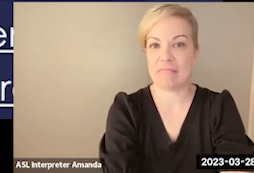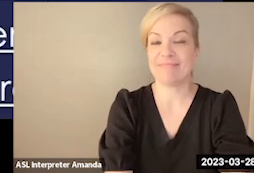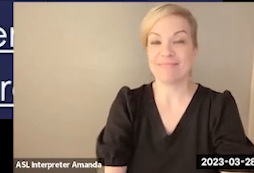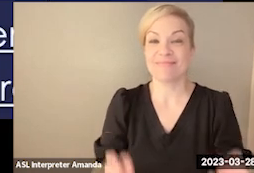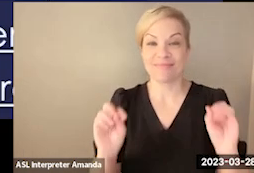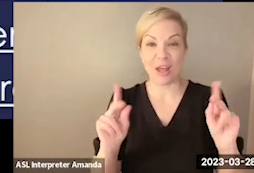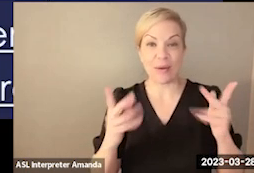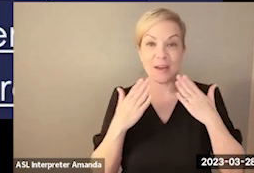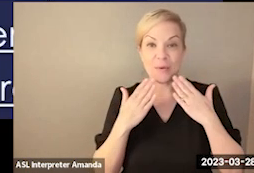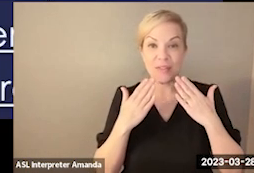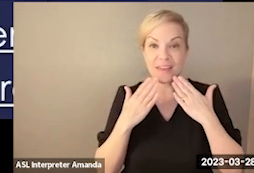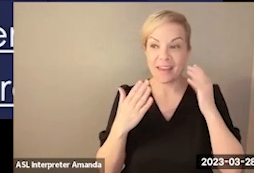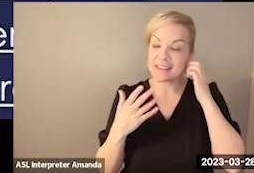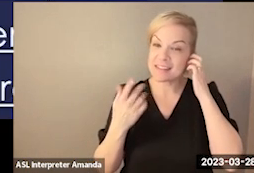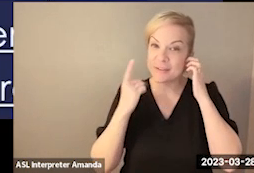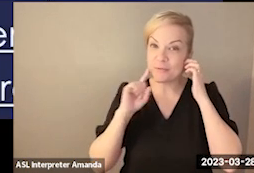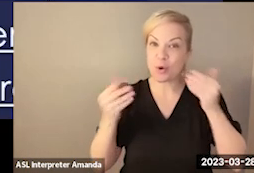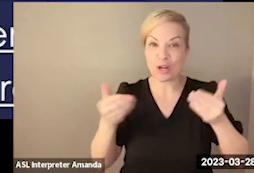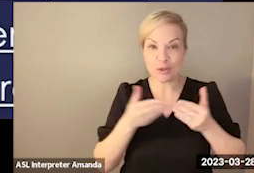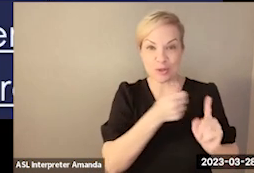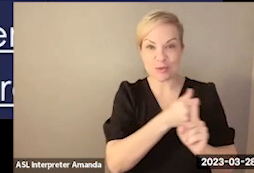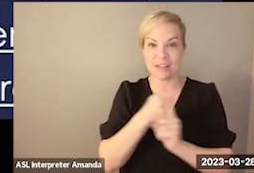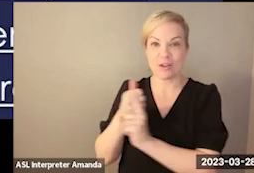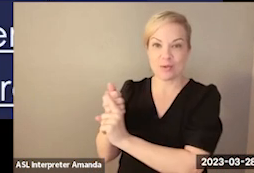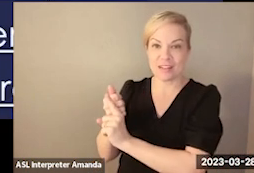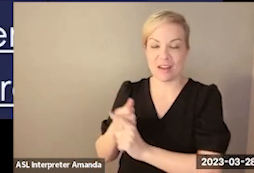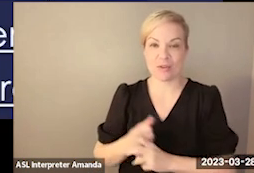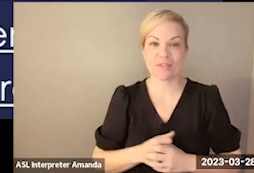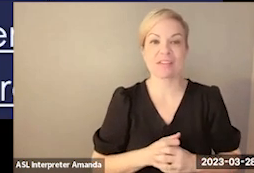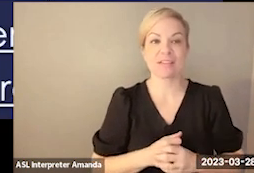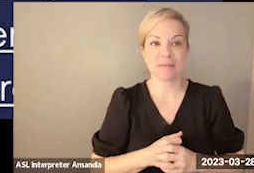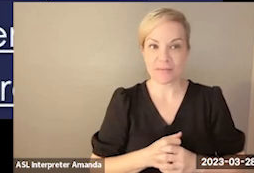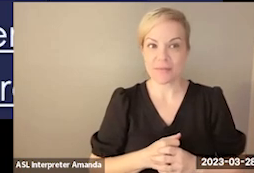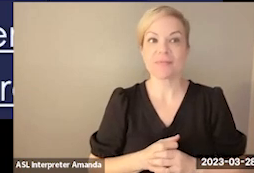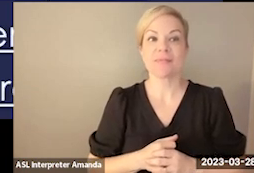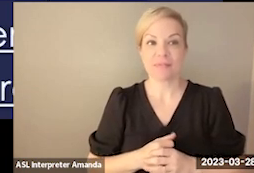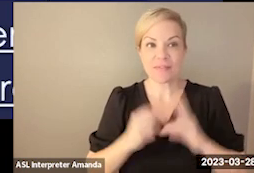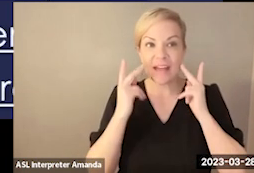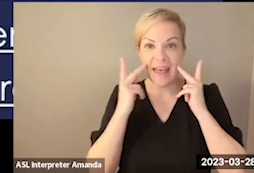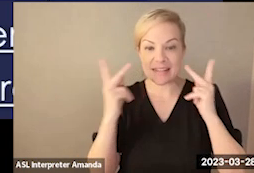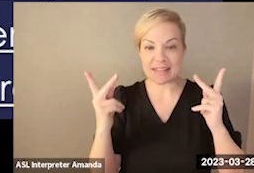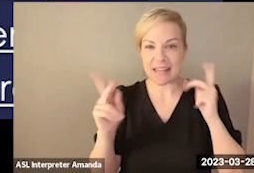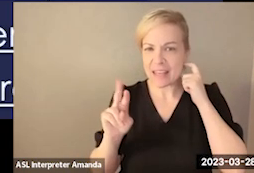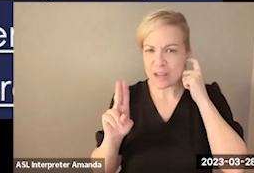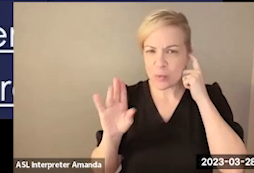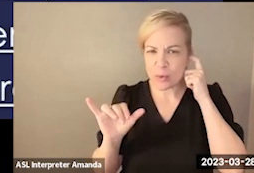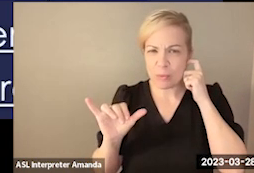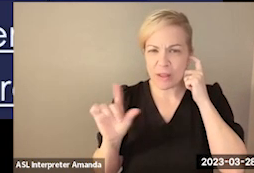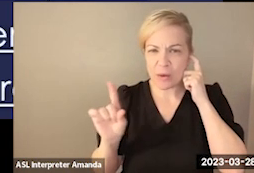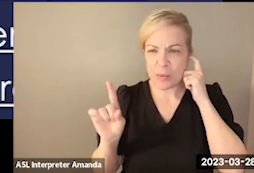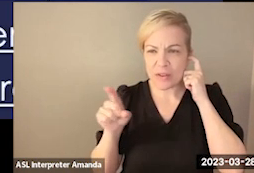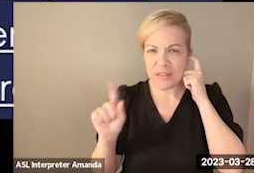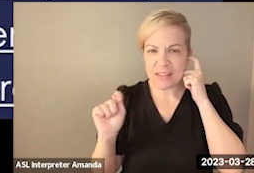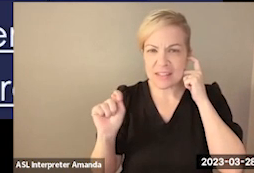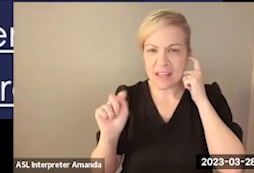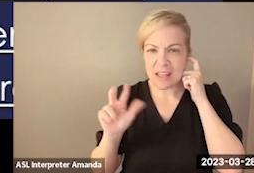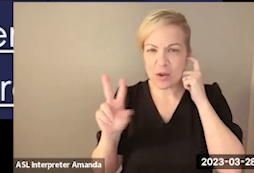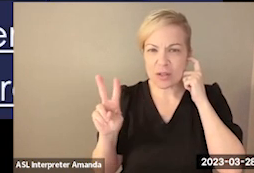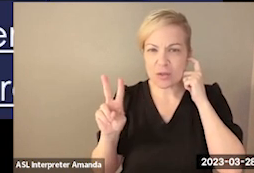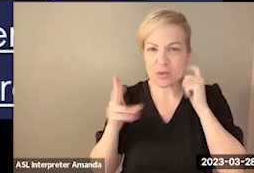Debbie Stine, Science & Technology Policy Academy: You know, for introducing yourselves. So I see Ruby, your a t 32 post stop, which I think is an nih